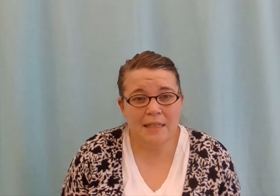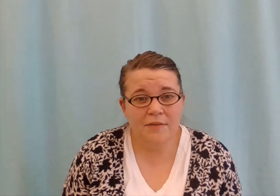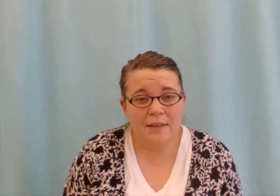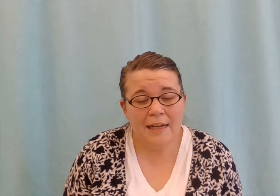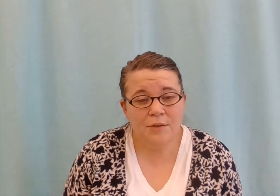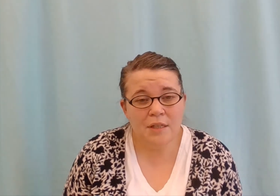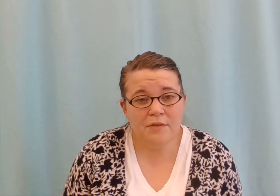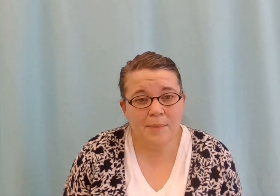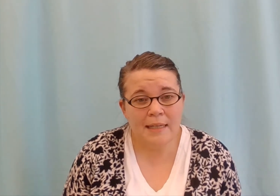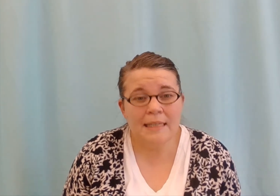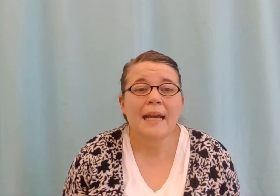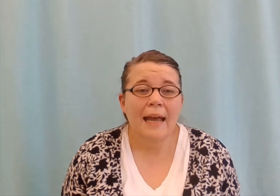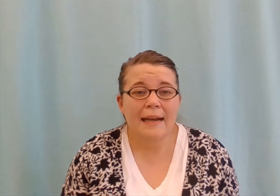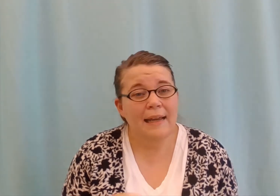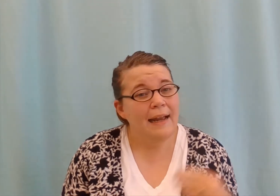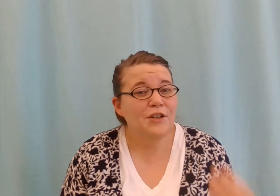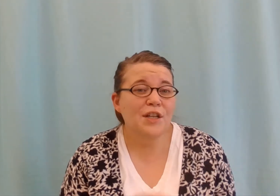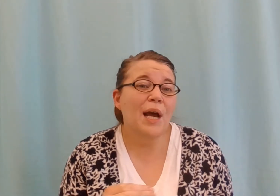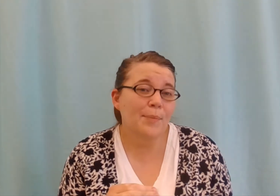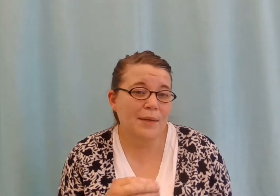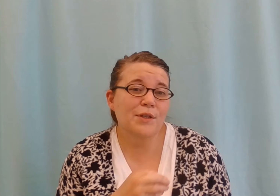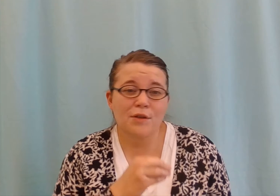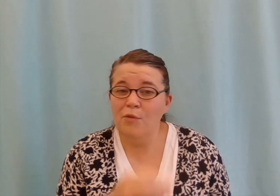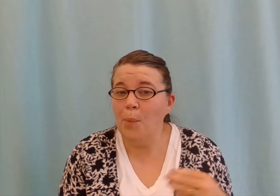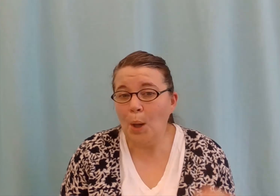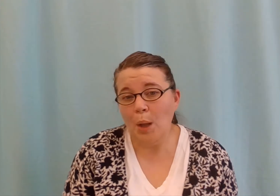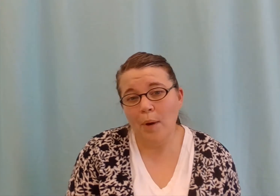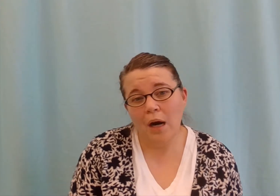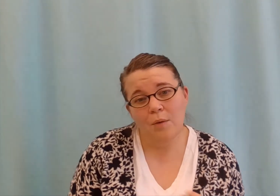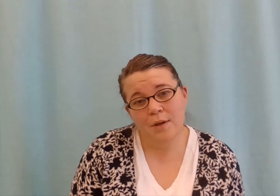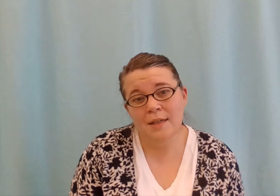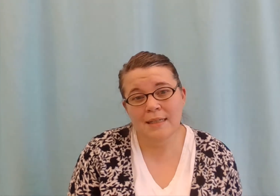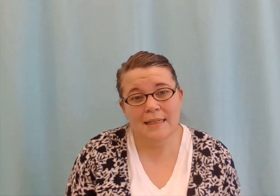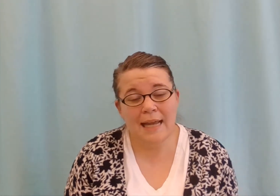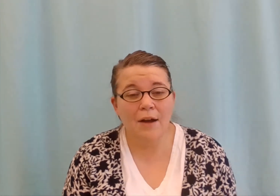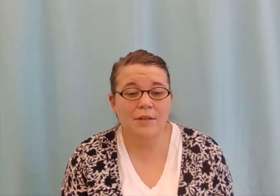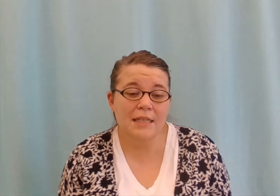different languages from them, and it can actually help them to sort of pull apart words and sounds